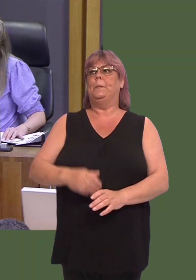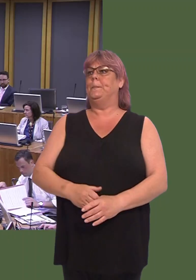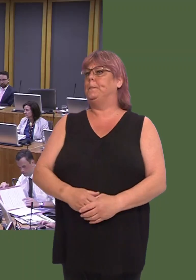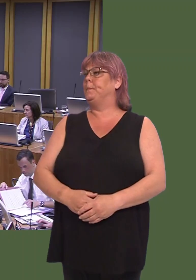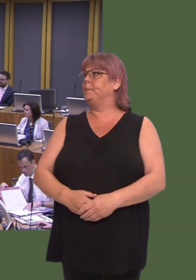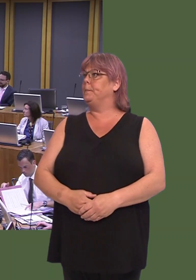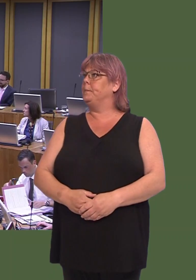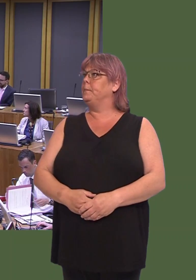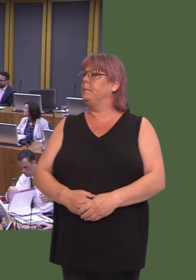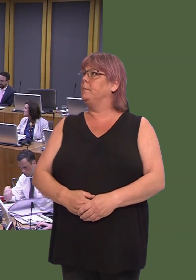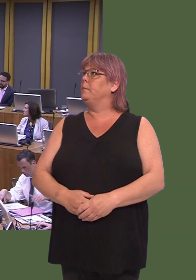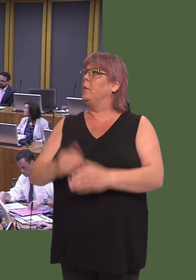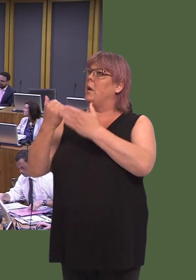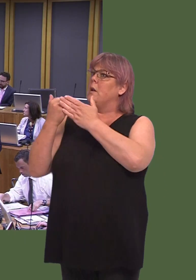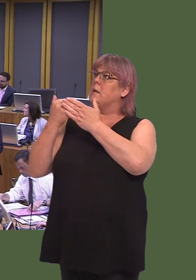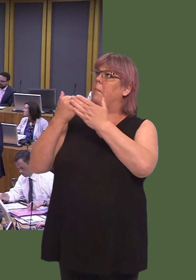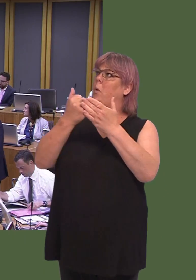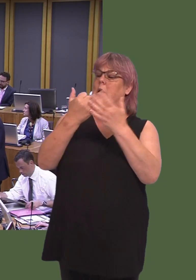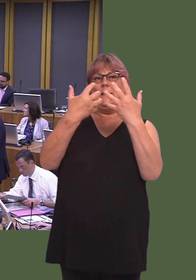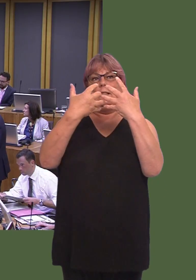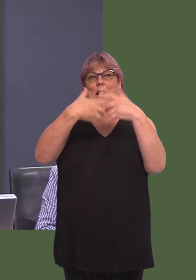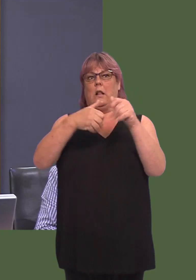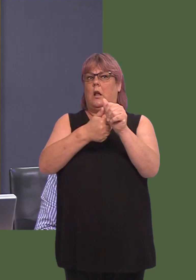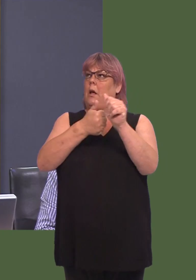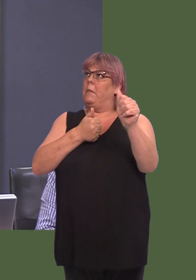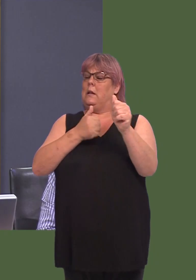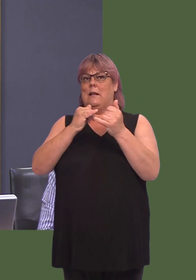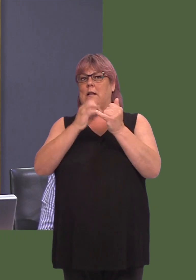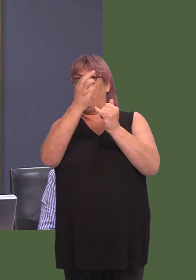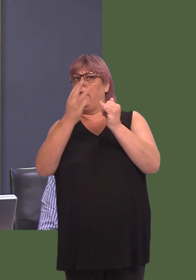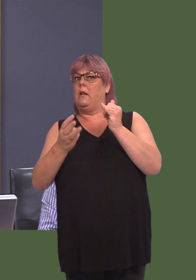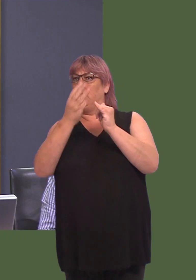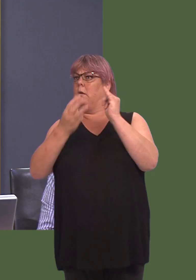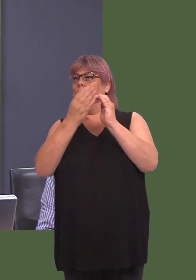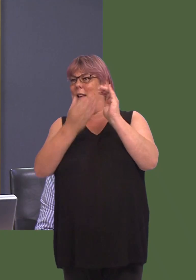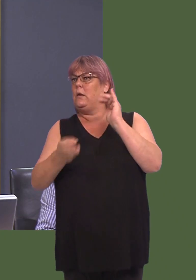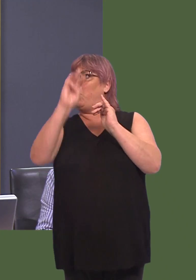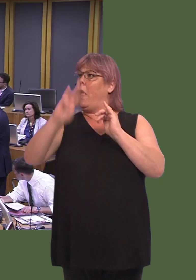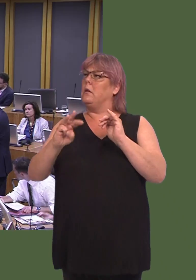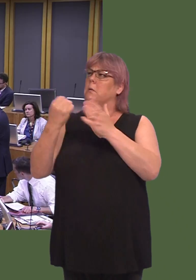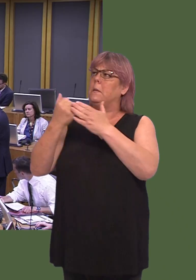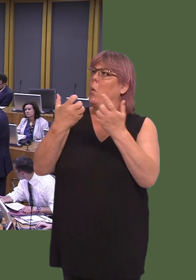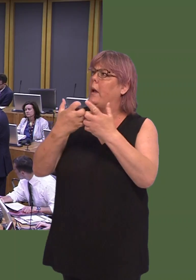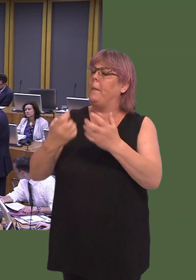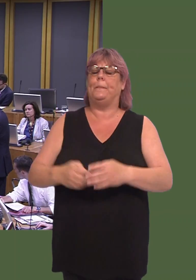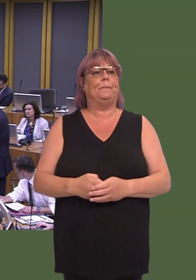Pa gynlluniau sydd gan Lywodraeth Cymru i gefnogi cwmnïau technoleg yn ne-ddwyrain Cymru? OAQ52563 Carwyn Jones AM: Our economic action plan